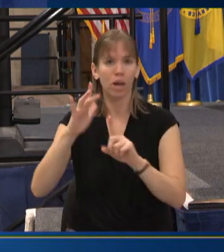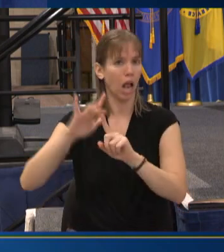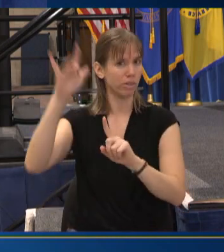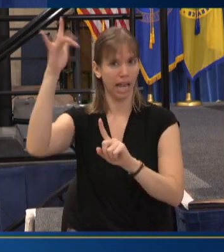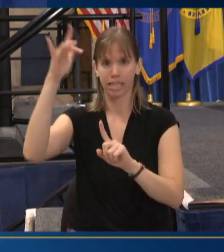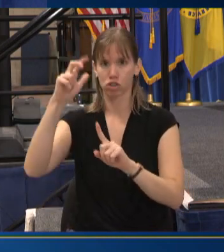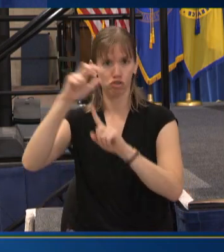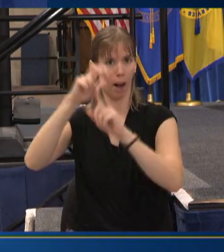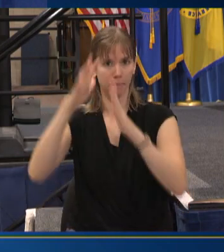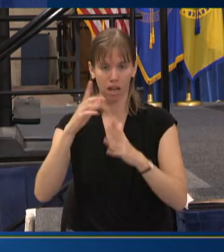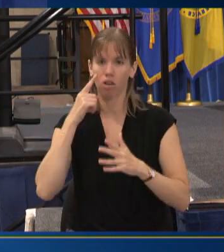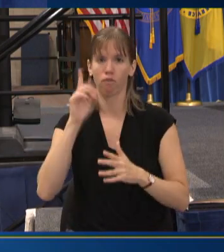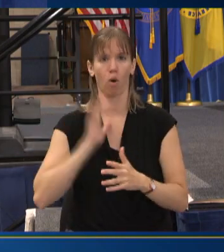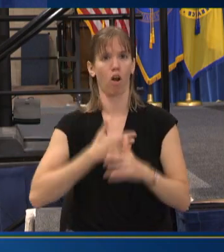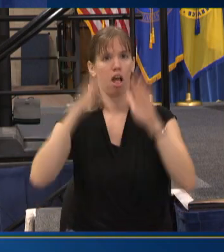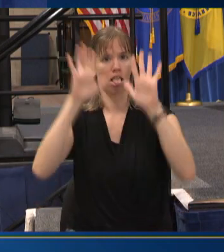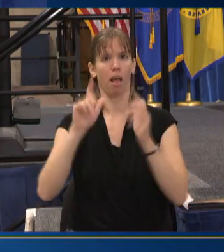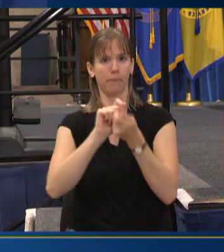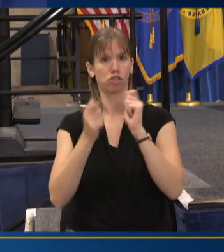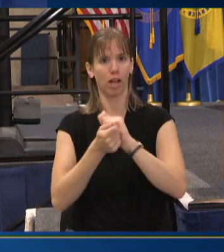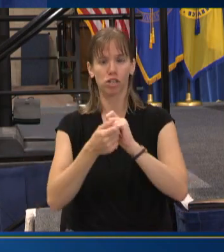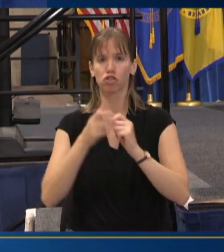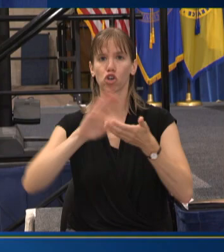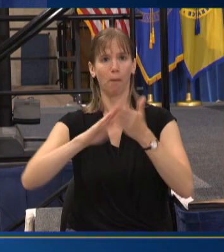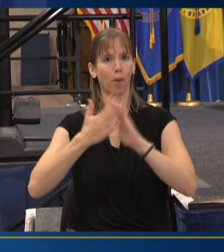our work on climate change and community resilience since starting in her job.